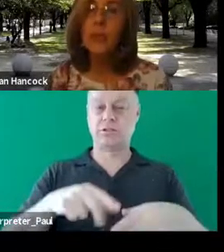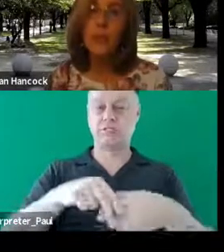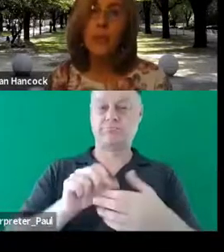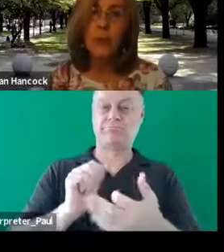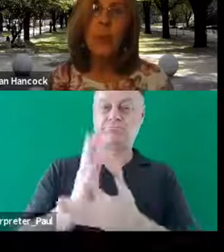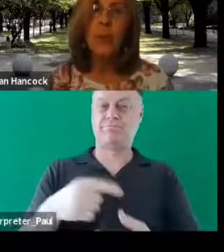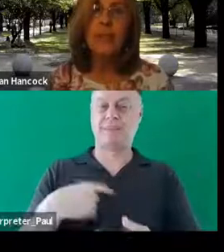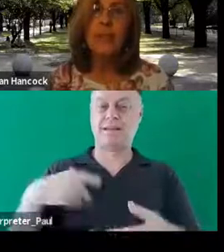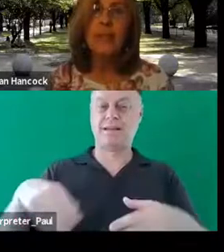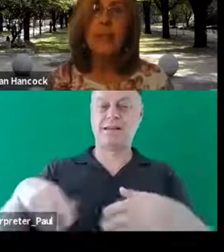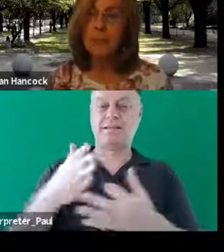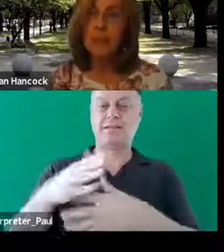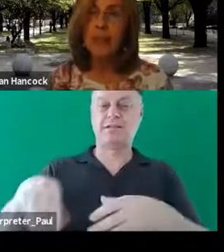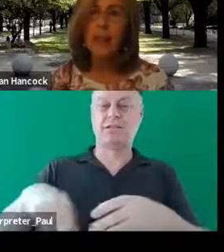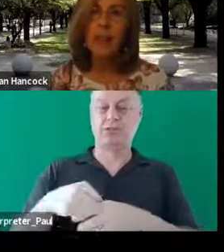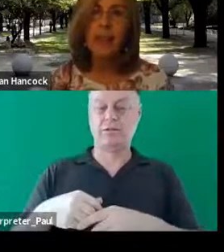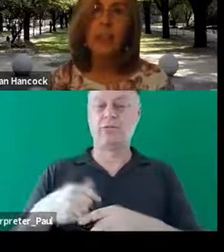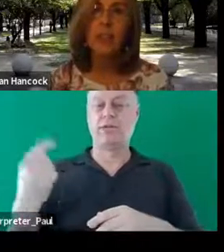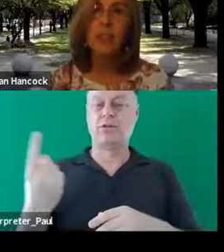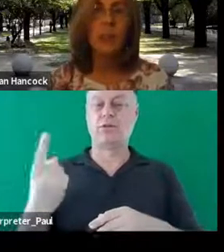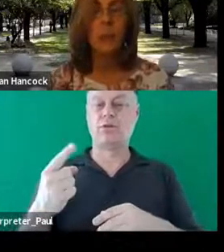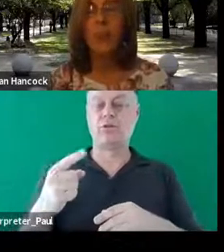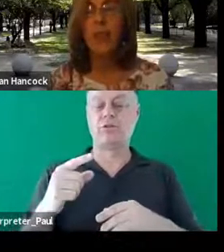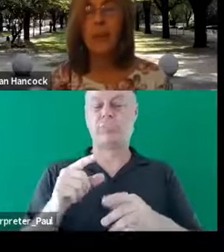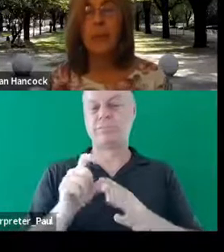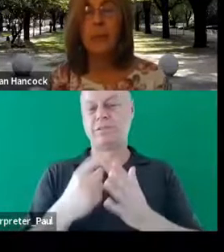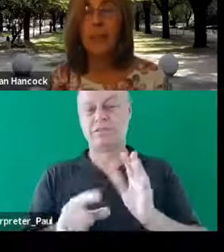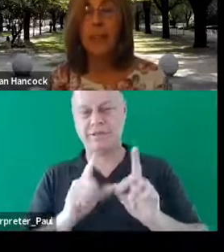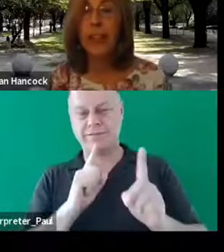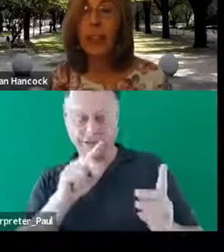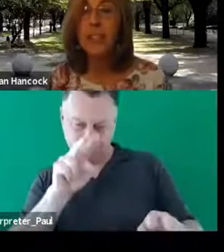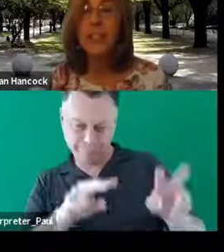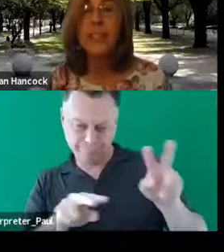are reviewed by the mentee’s disability advisor, to determine whether any modification needs to